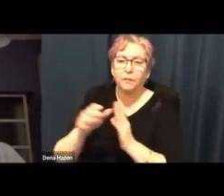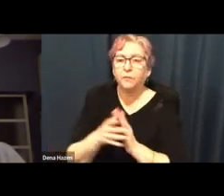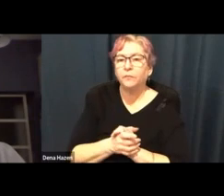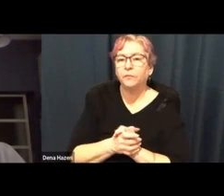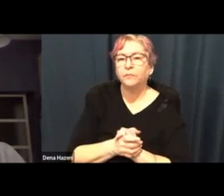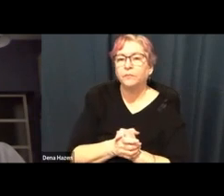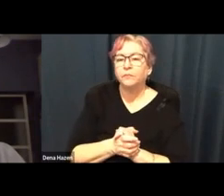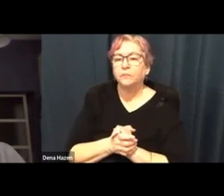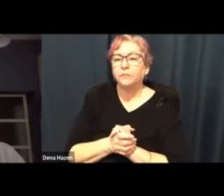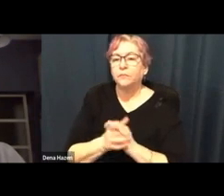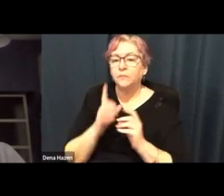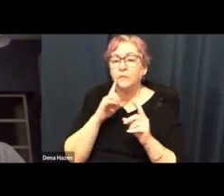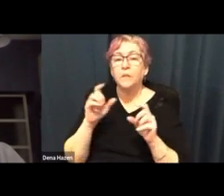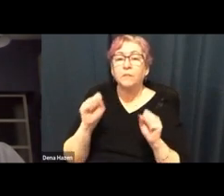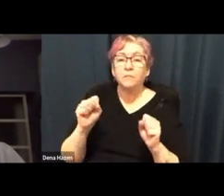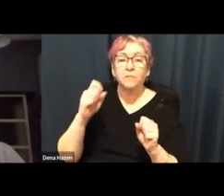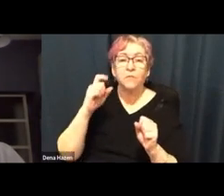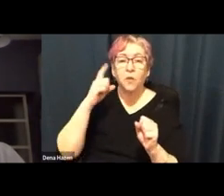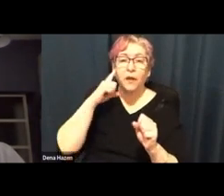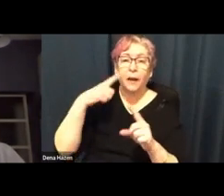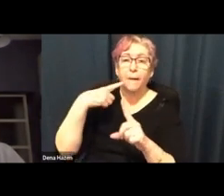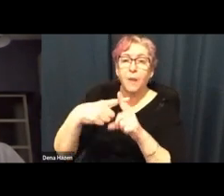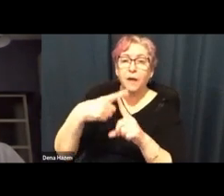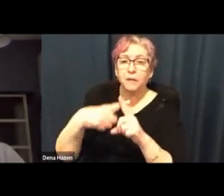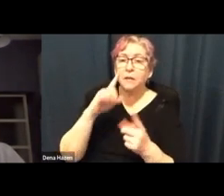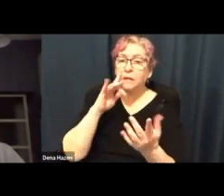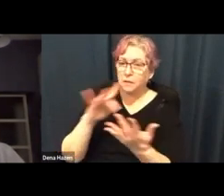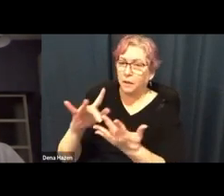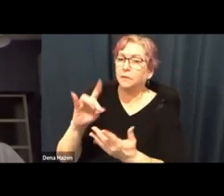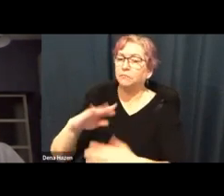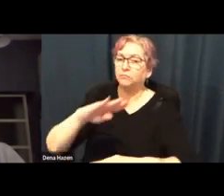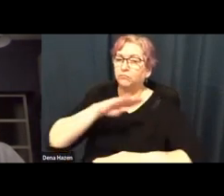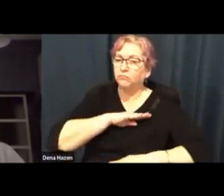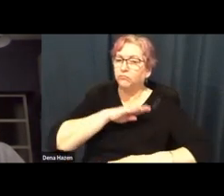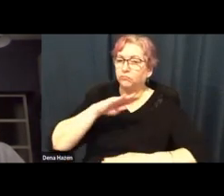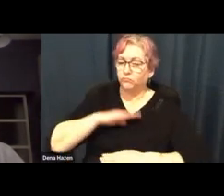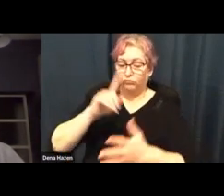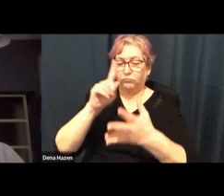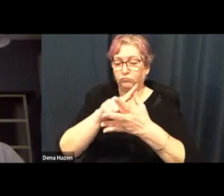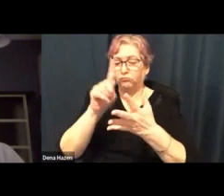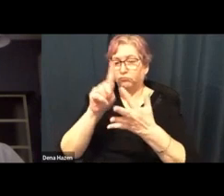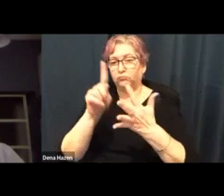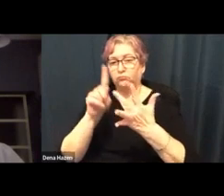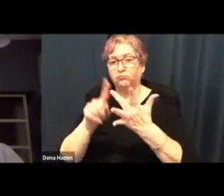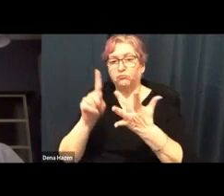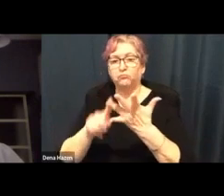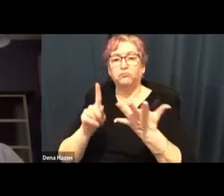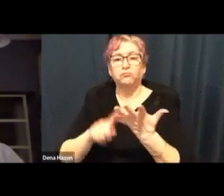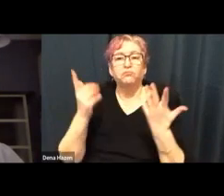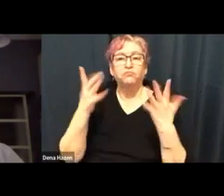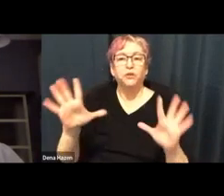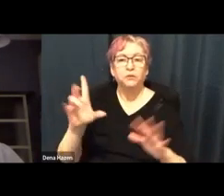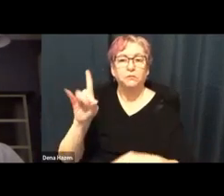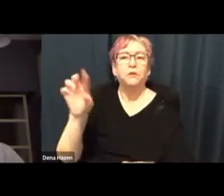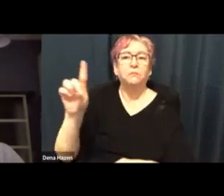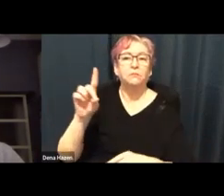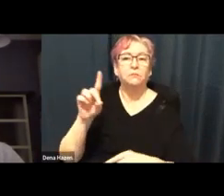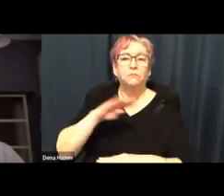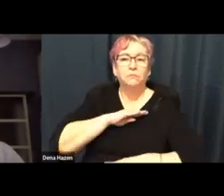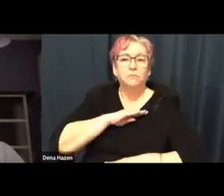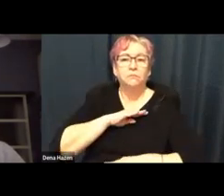And the positive news is the study met all its stated objectives.